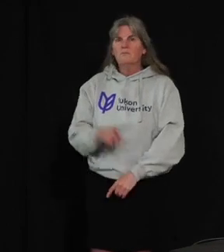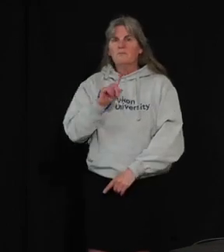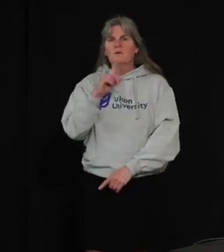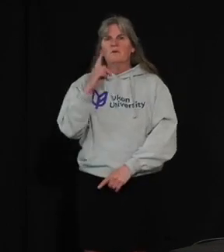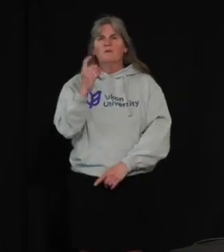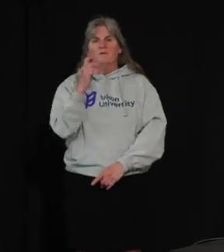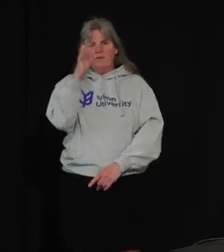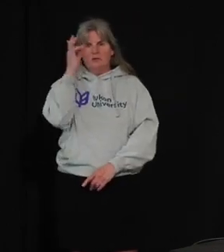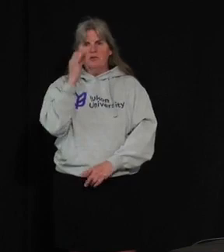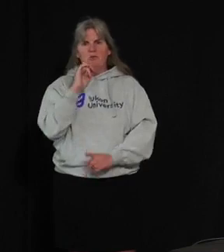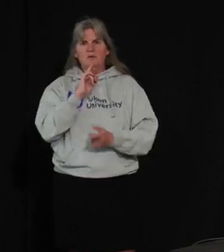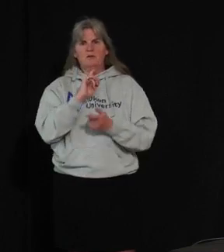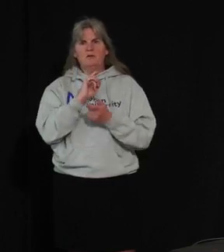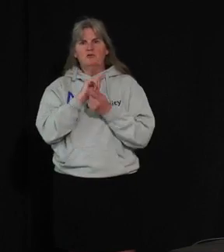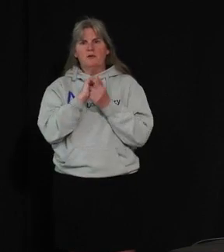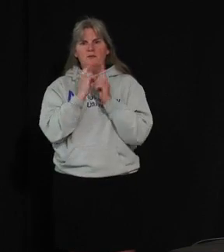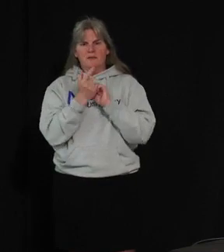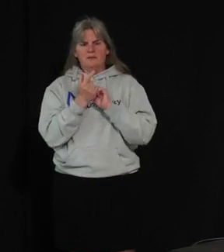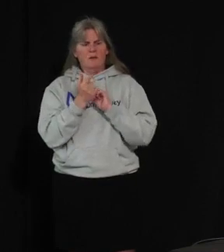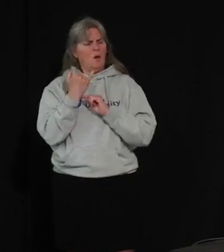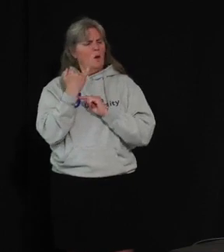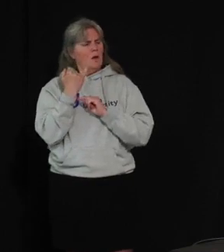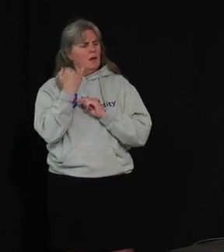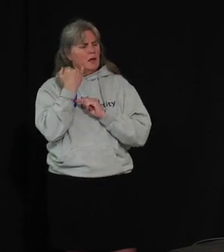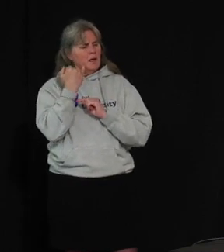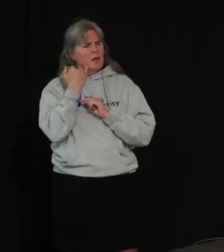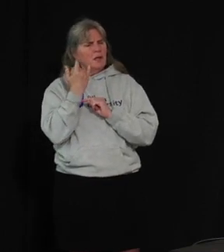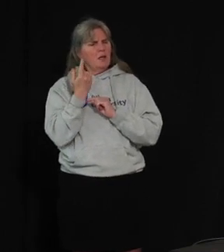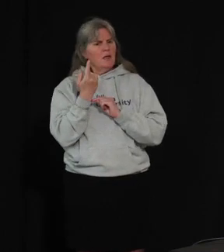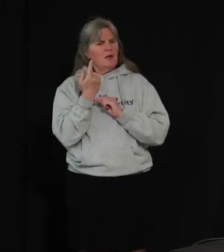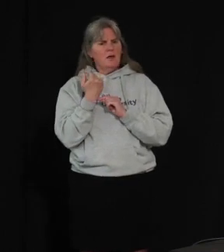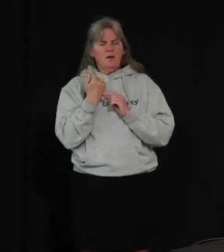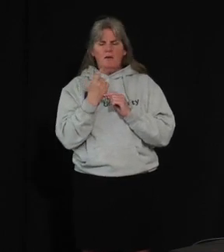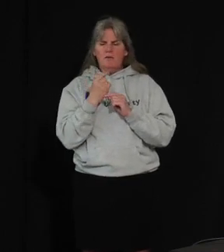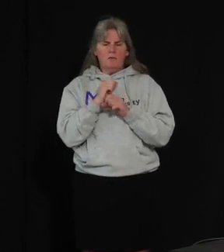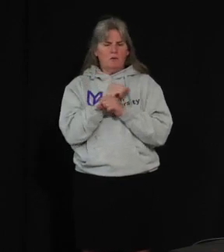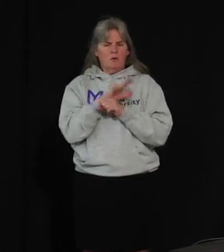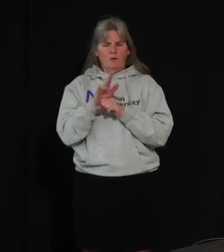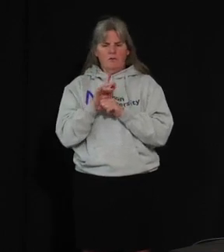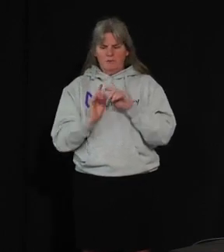The question is about, what is we get a new case.